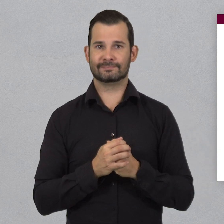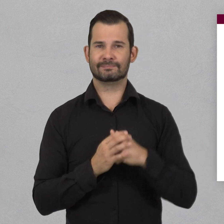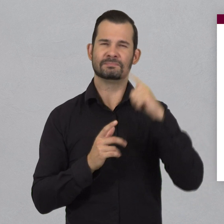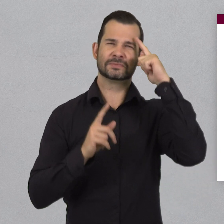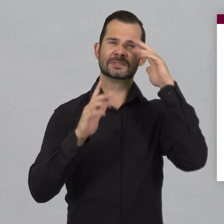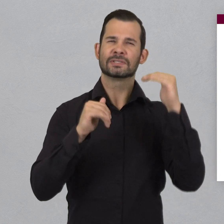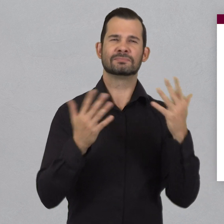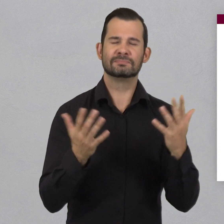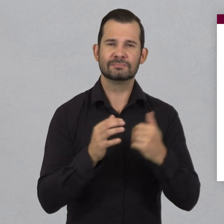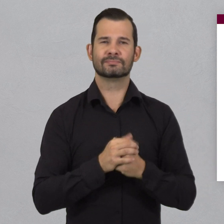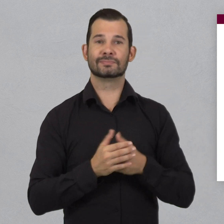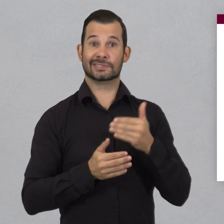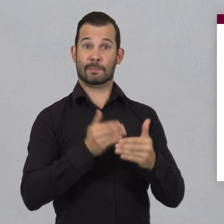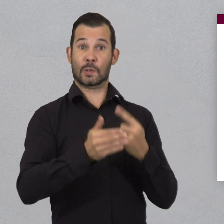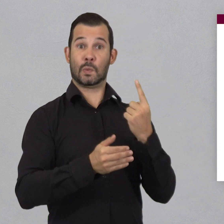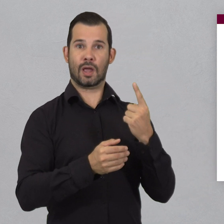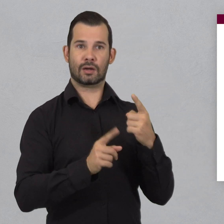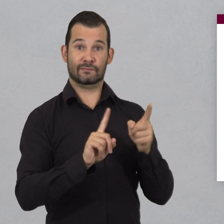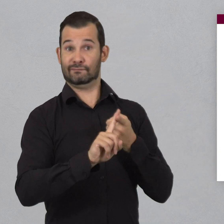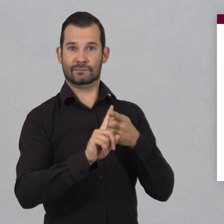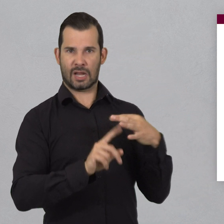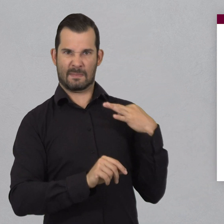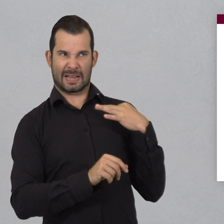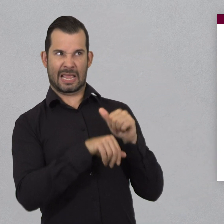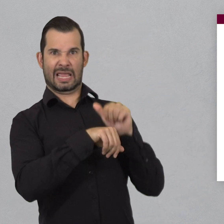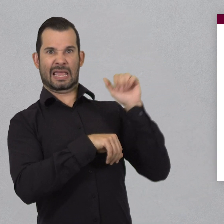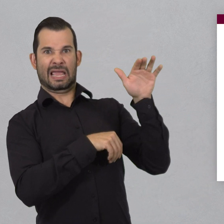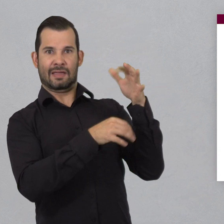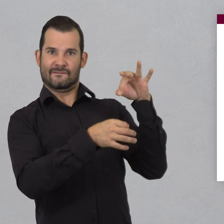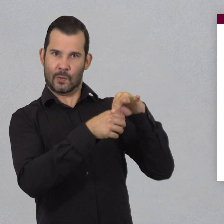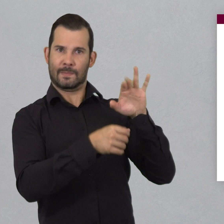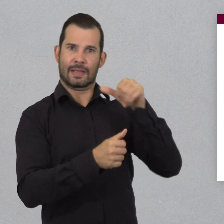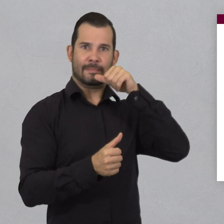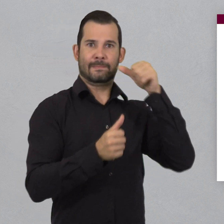What to expect STEP 1: Apply to vote by mail.